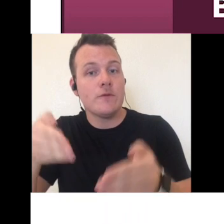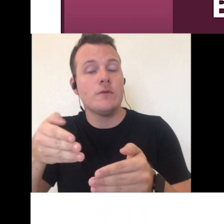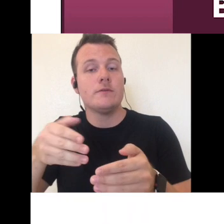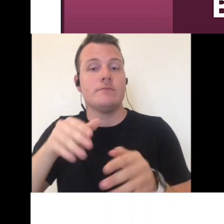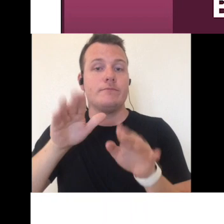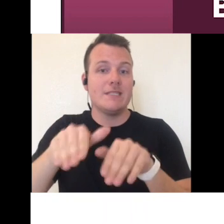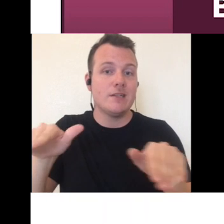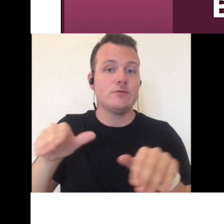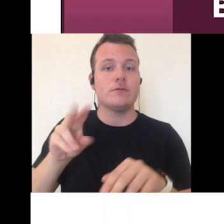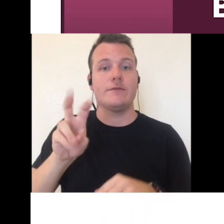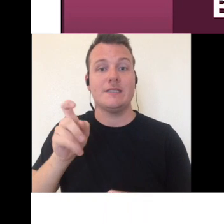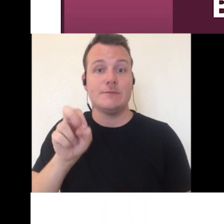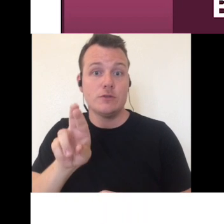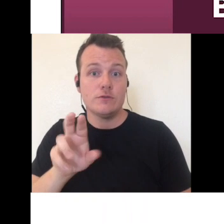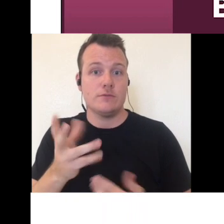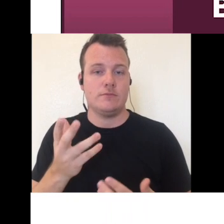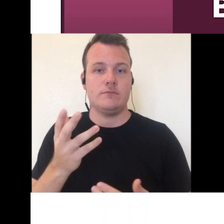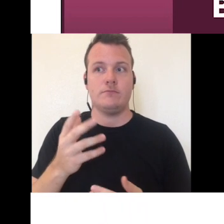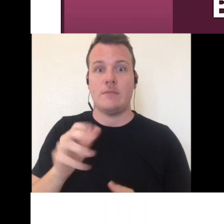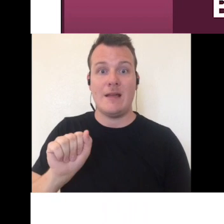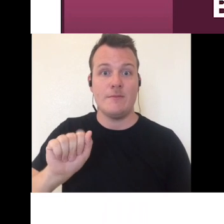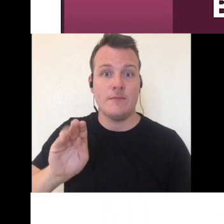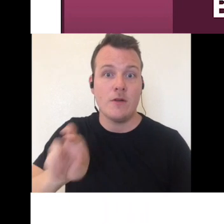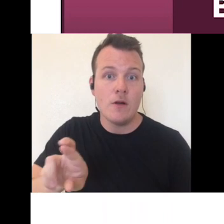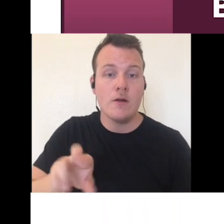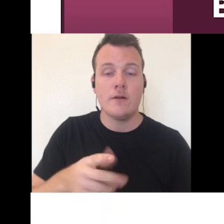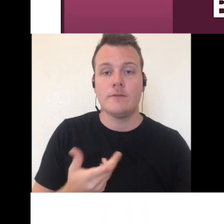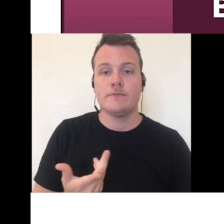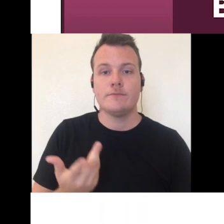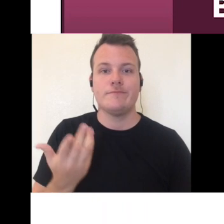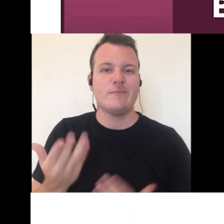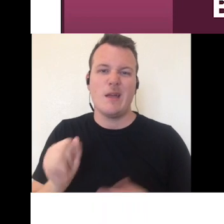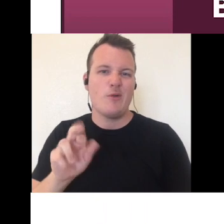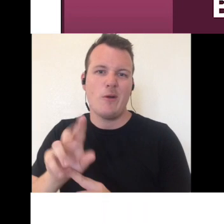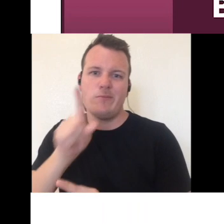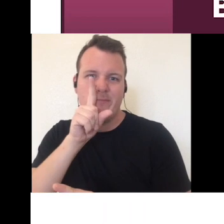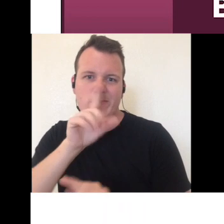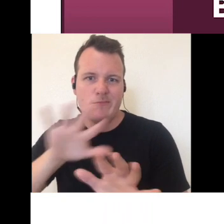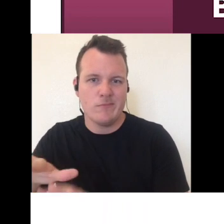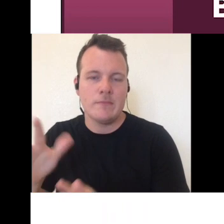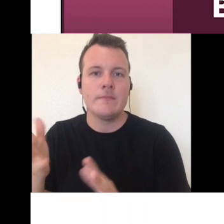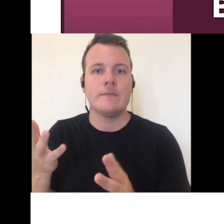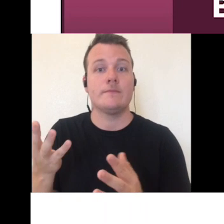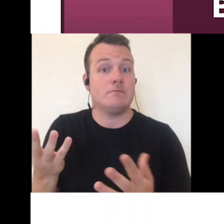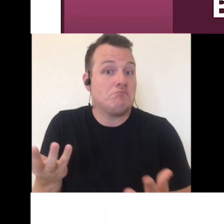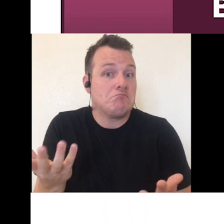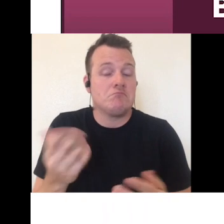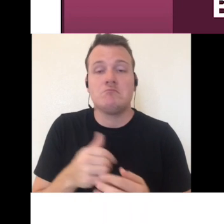Pediatrics or vestibular, Maybe you choose to do ABR, or maybe you don't